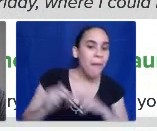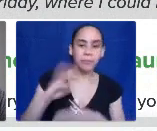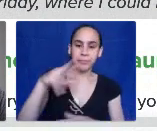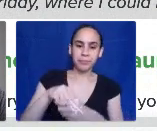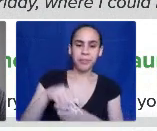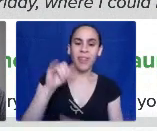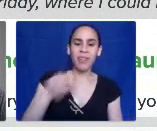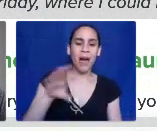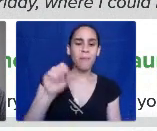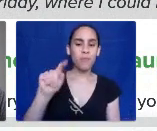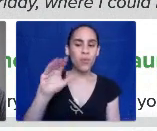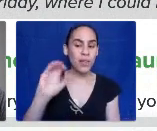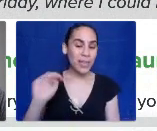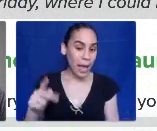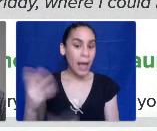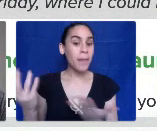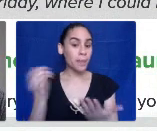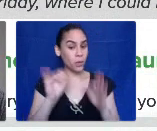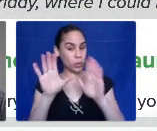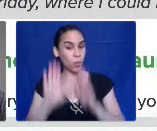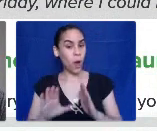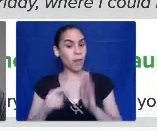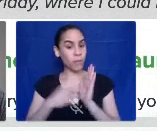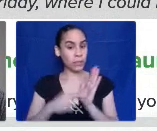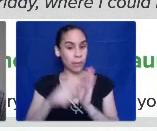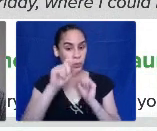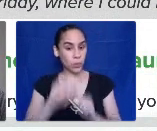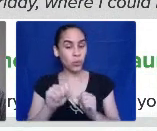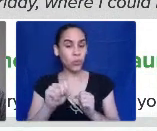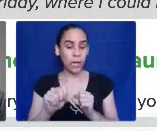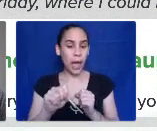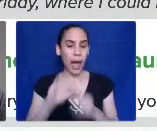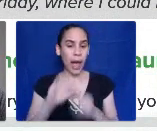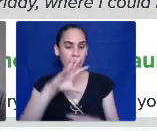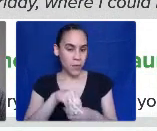so those are wonderful things um that you can talk about during that but yeah just address it